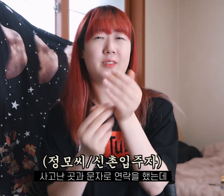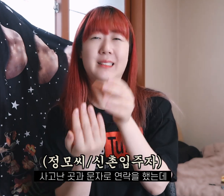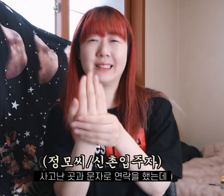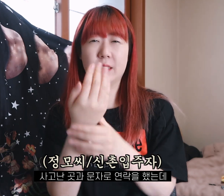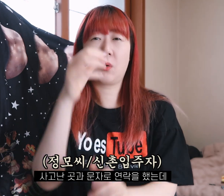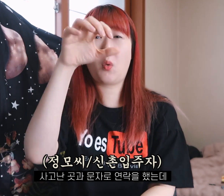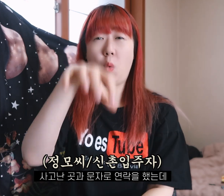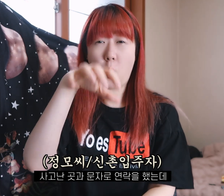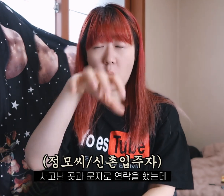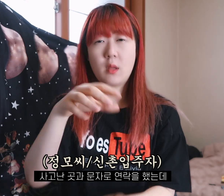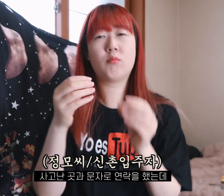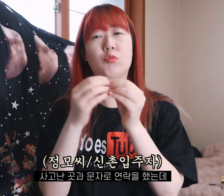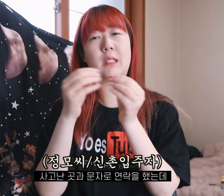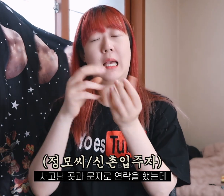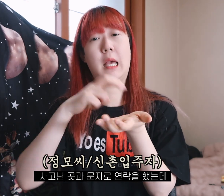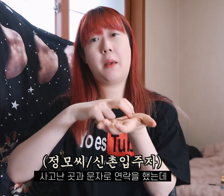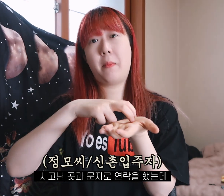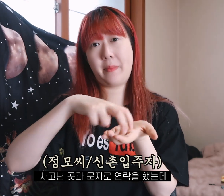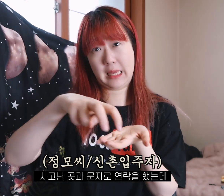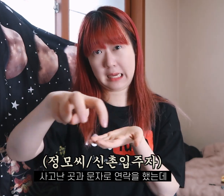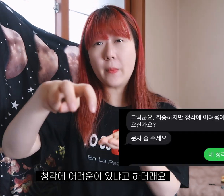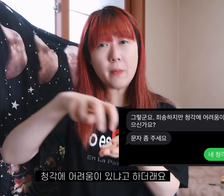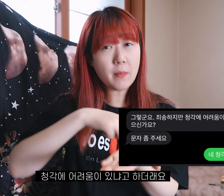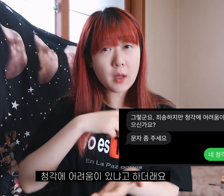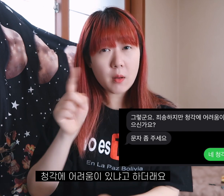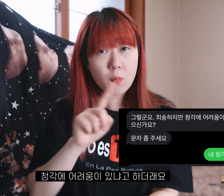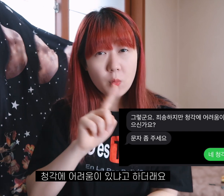and contacted the place of the accident via text message,